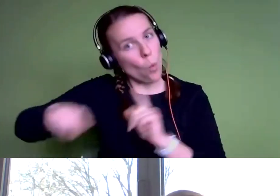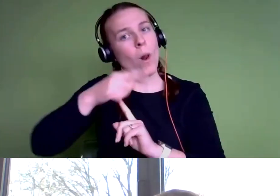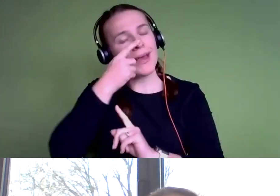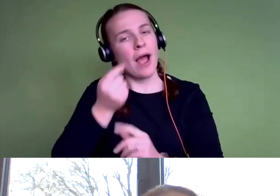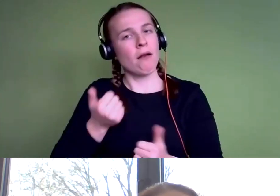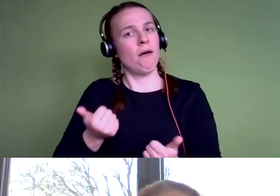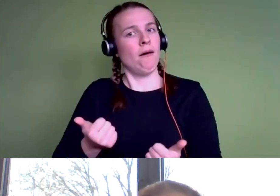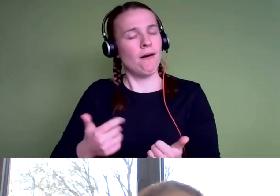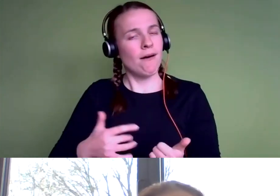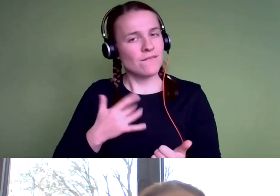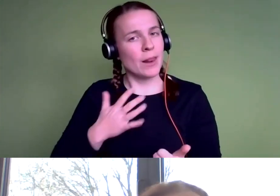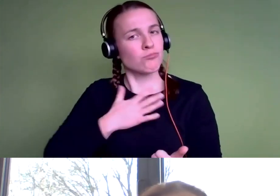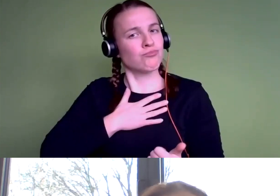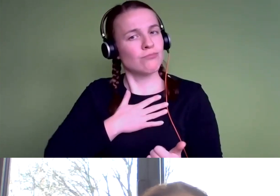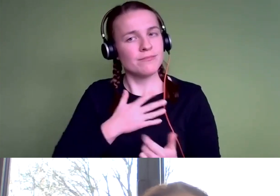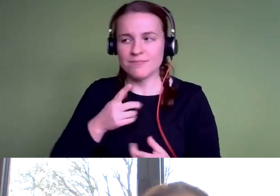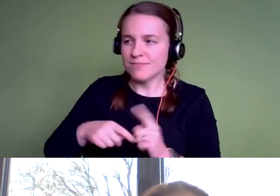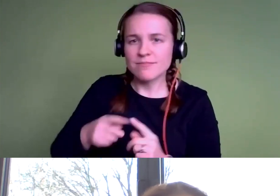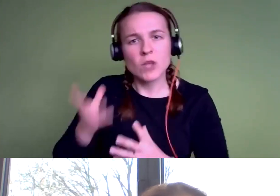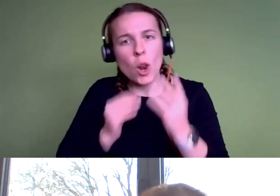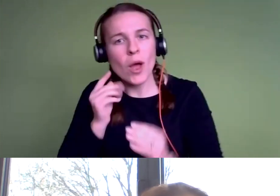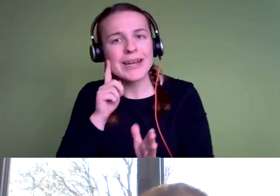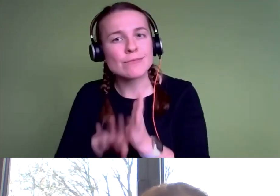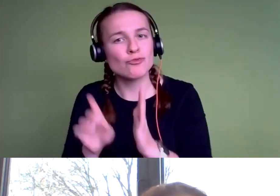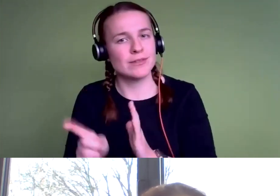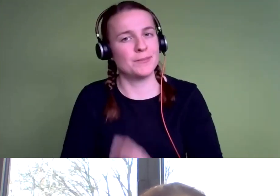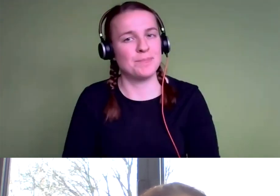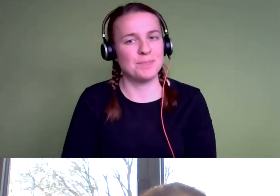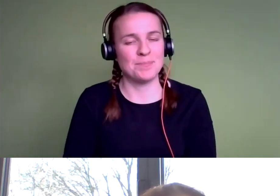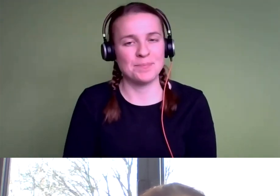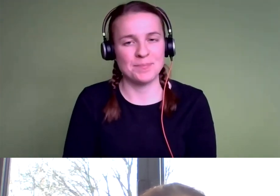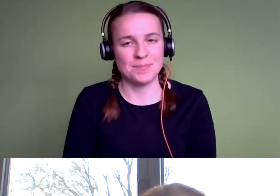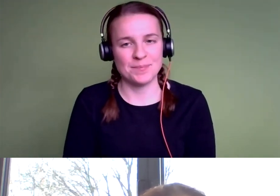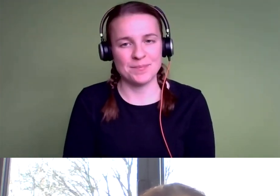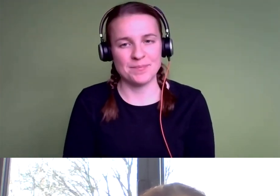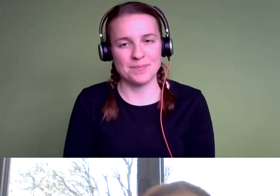Hopefully, with confidence, and developing the different senses, we can make everyone have a real